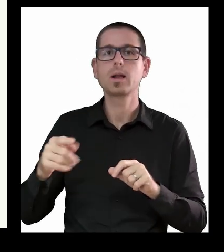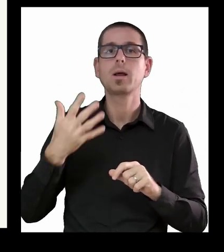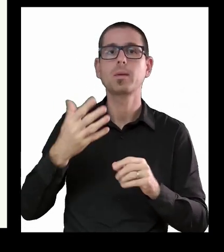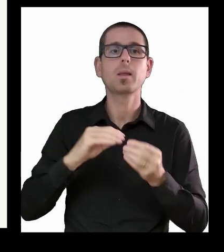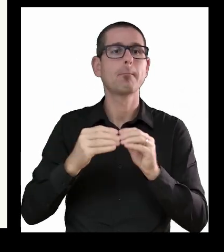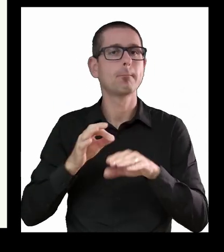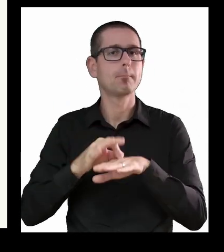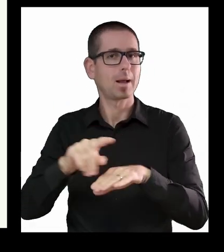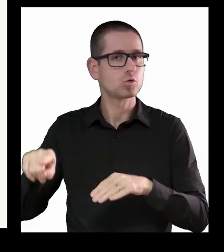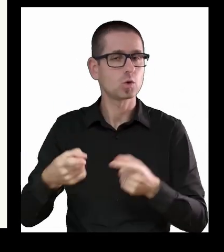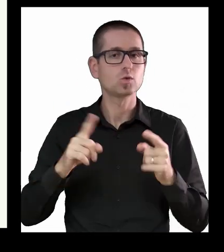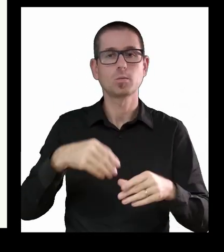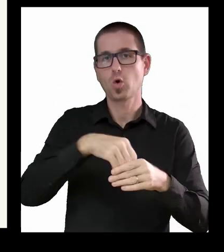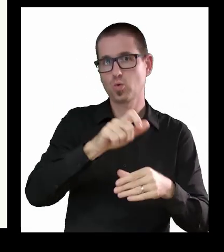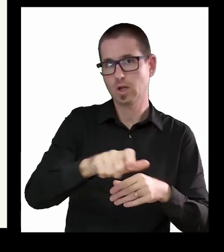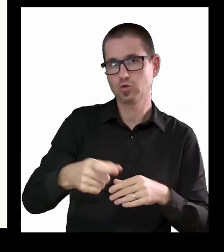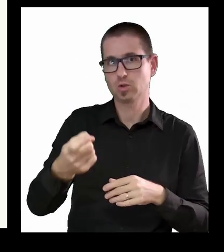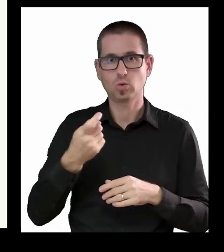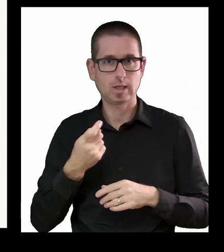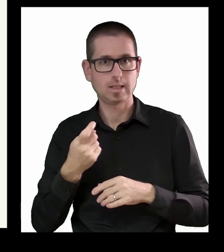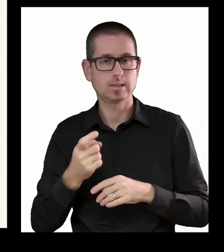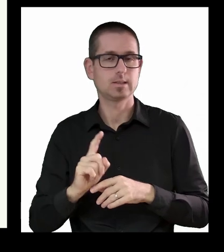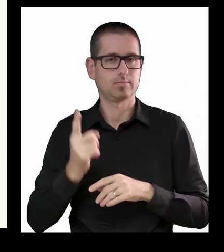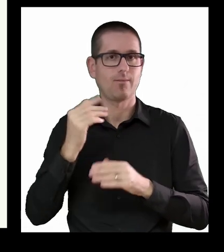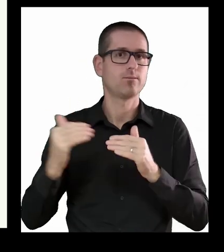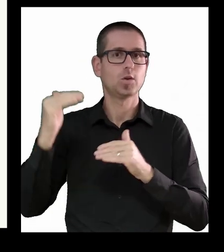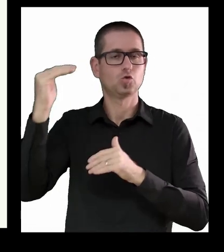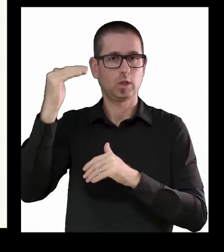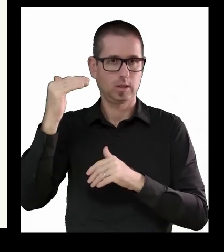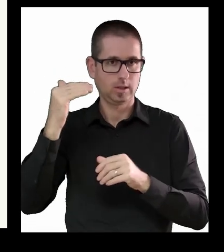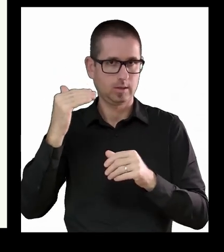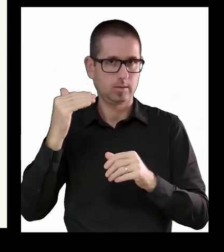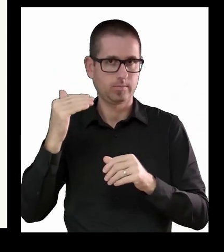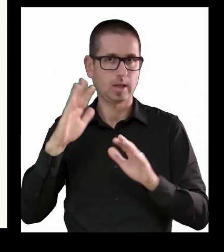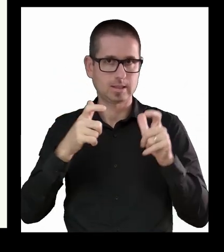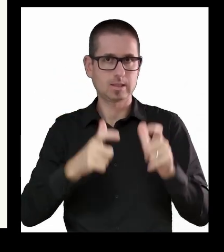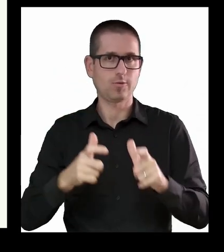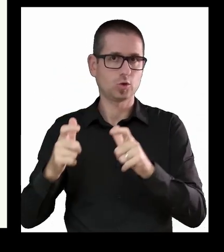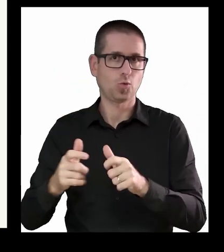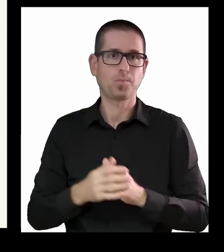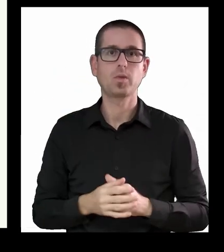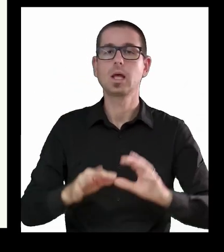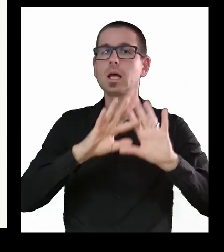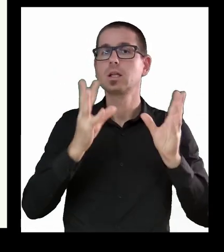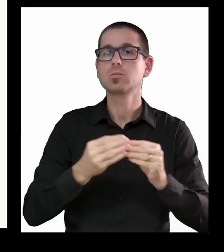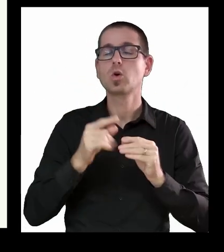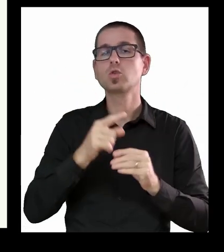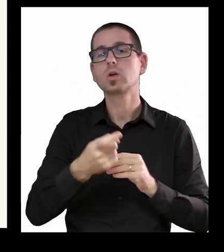the participant from the higher institutions. Generally the participant is from Slovenia, Turkey,